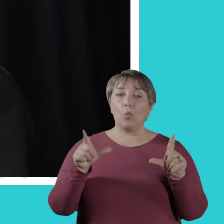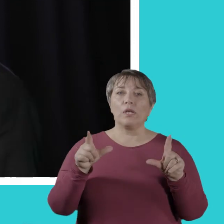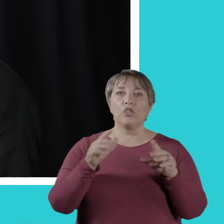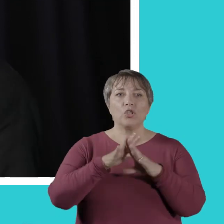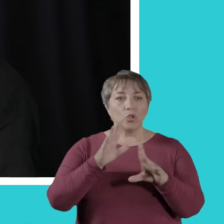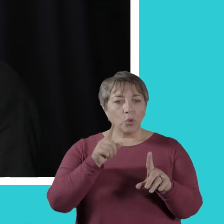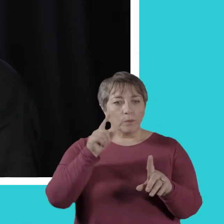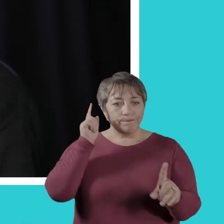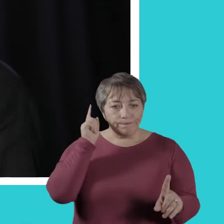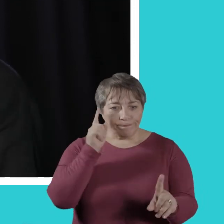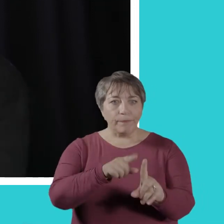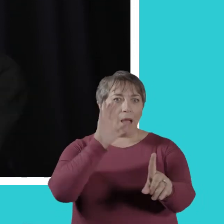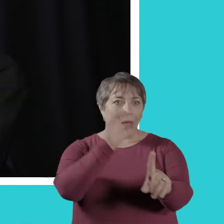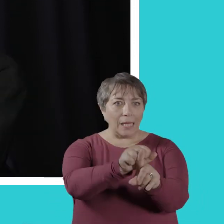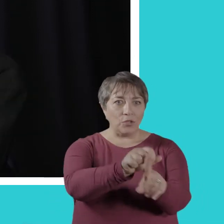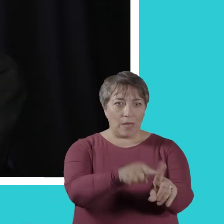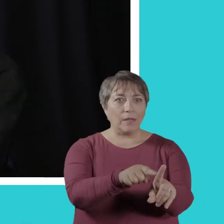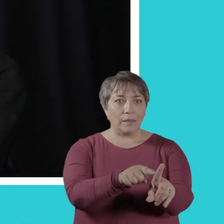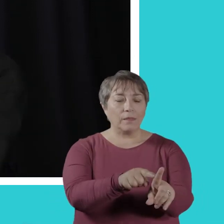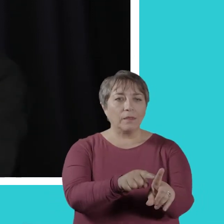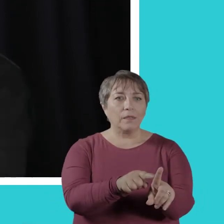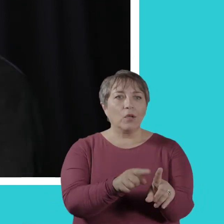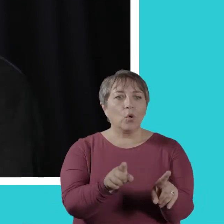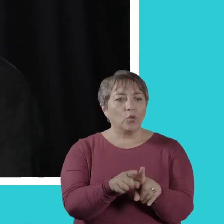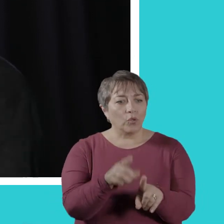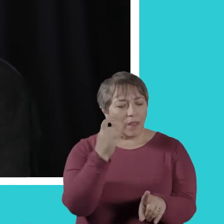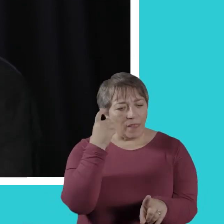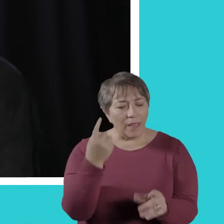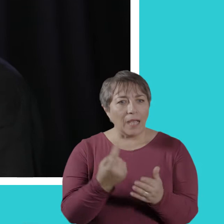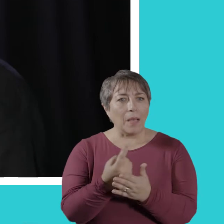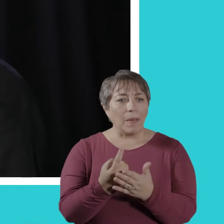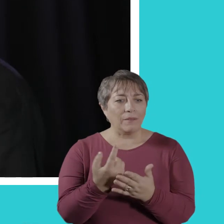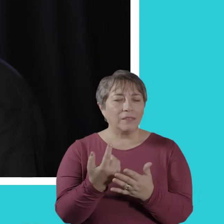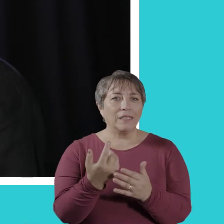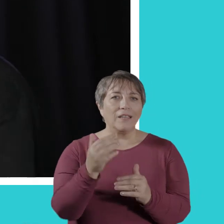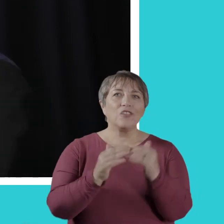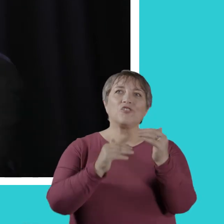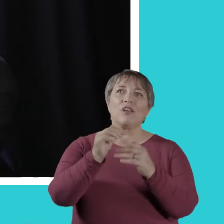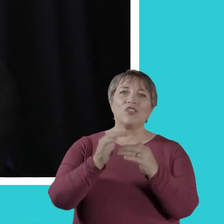you know to get to also thinking about what are the structures of accountability within these